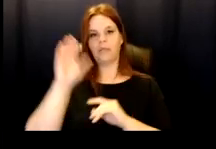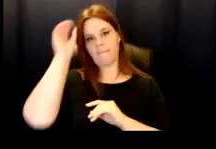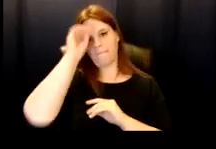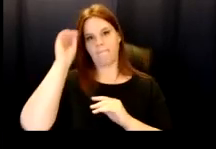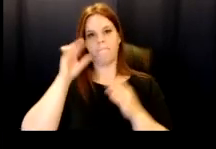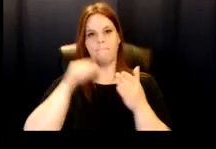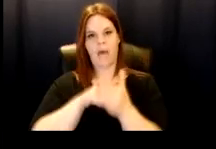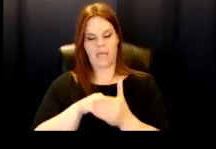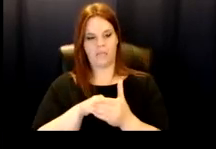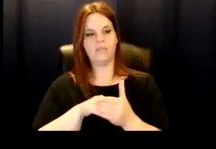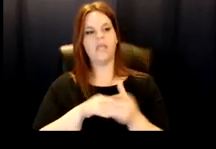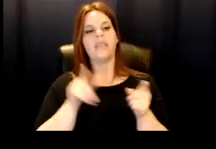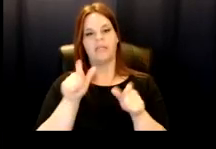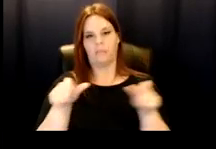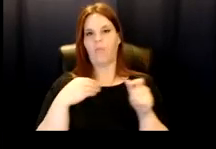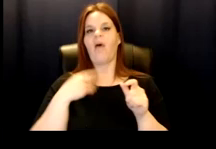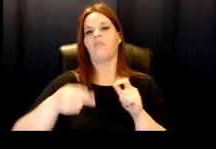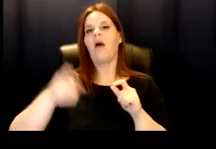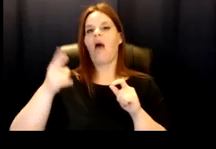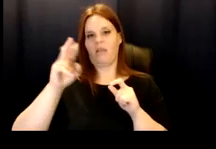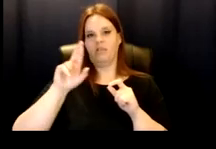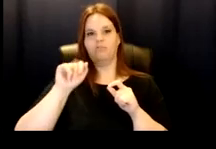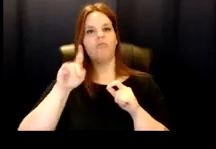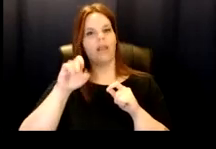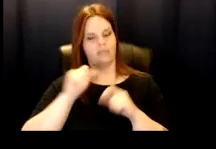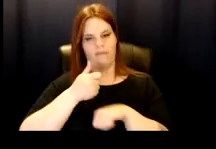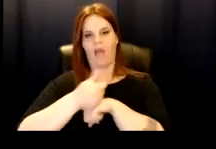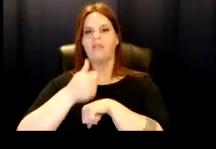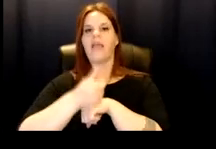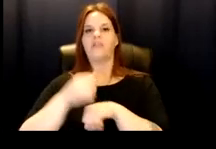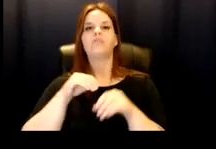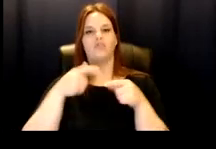These folks have the highest rates of allegations in the hiring process.